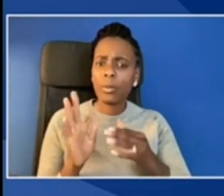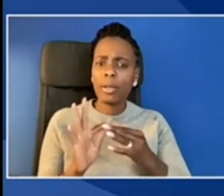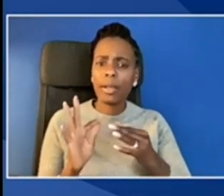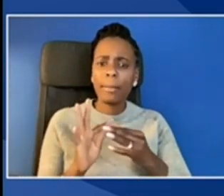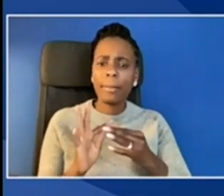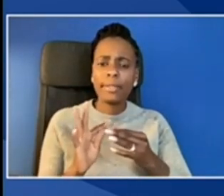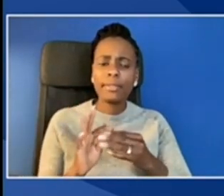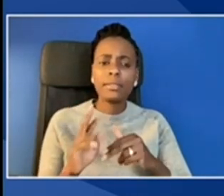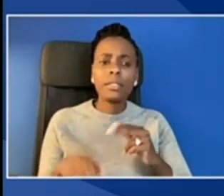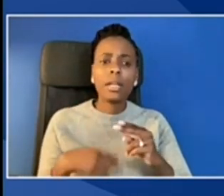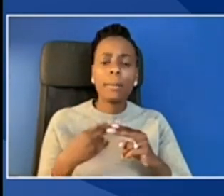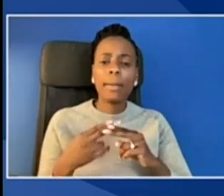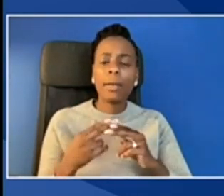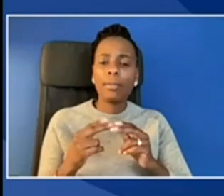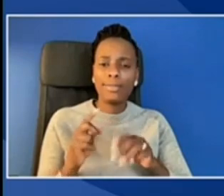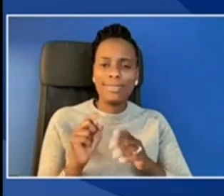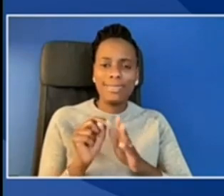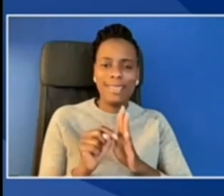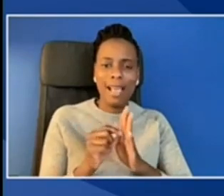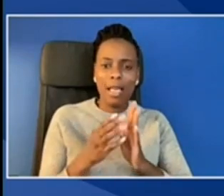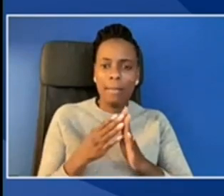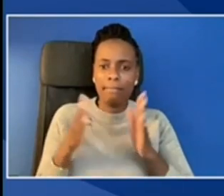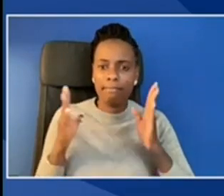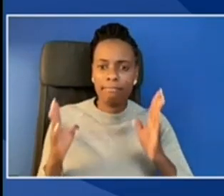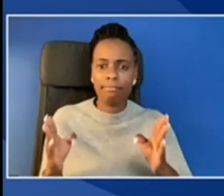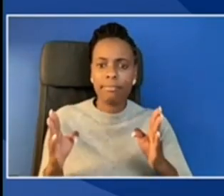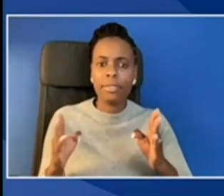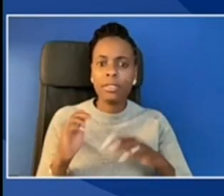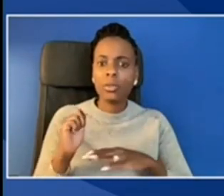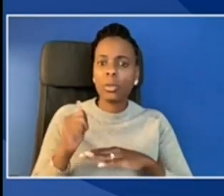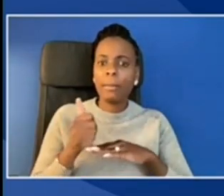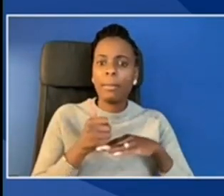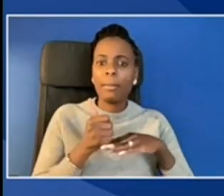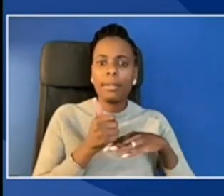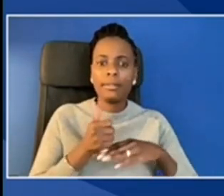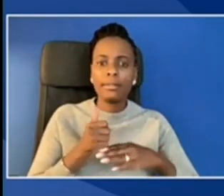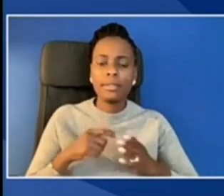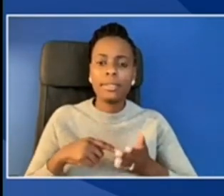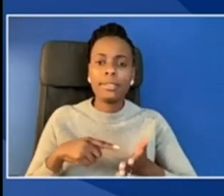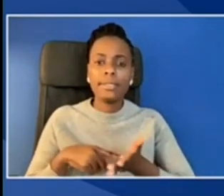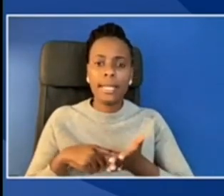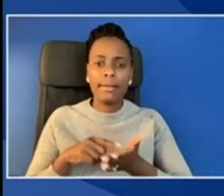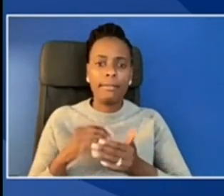length of time that it would take to implement some sort of debt forgiveness for borrowers.